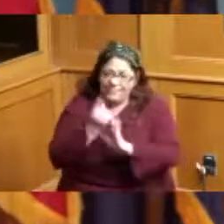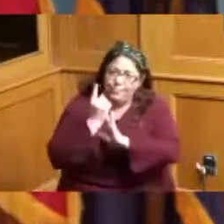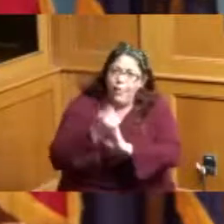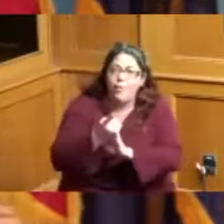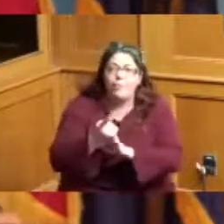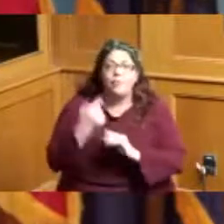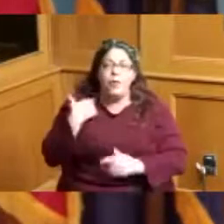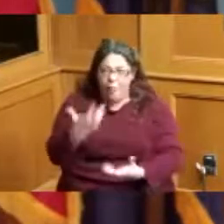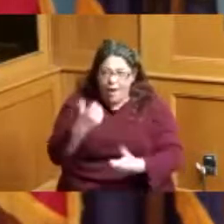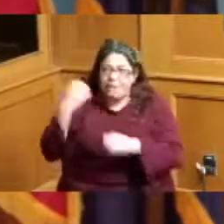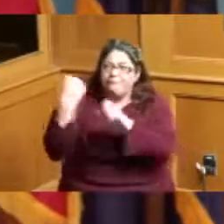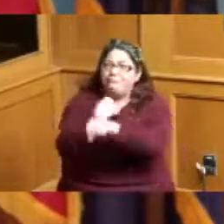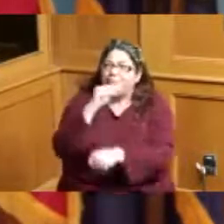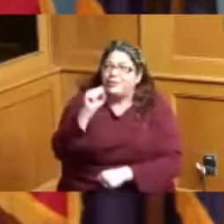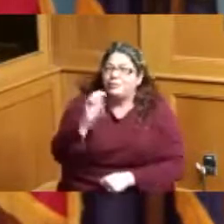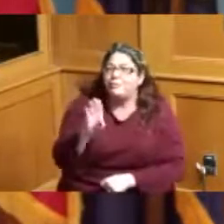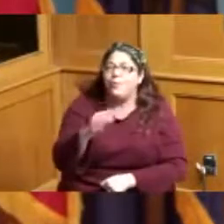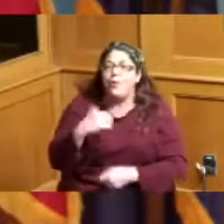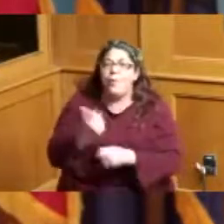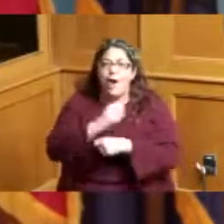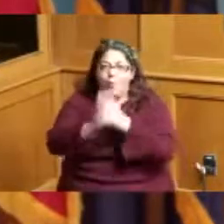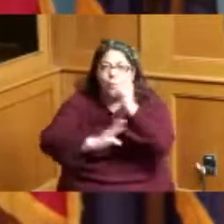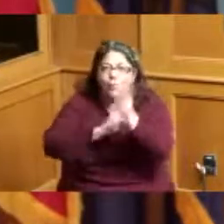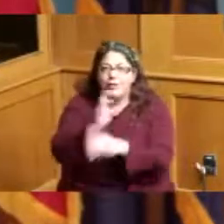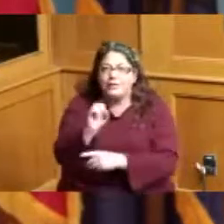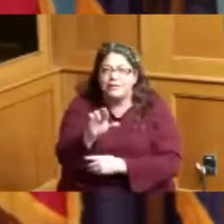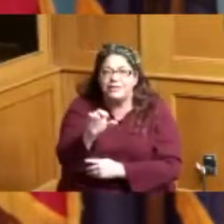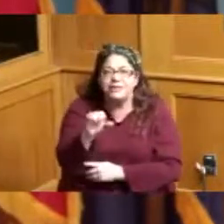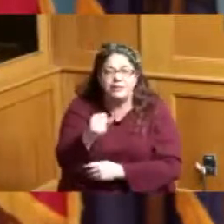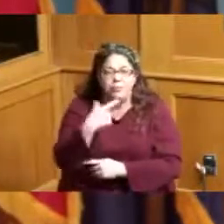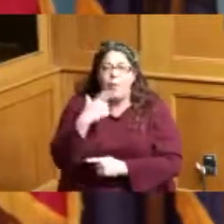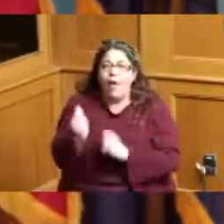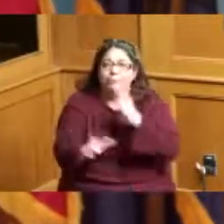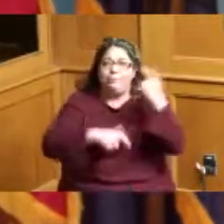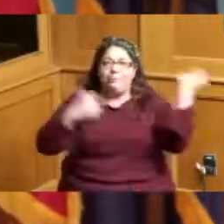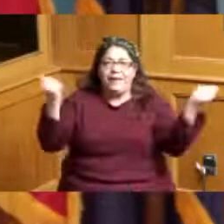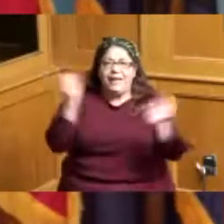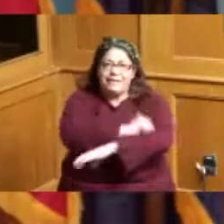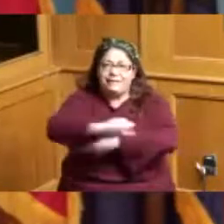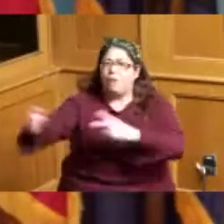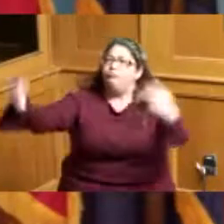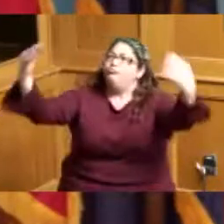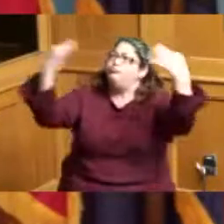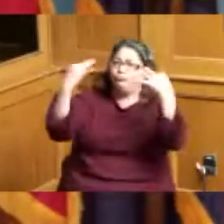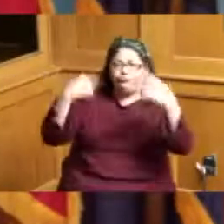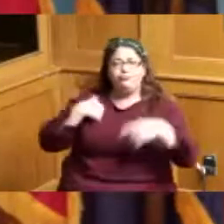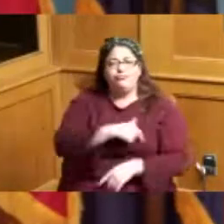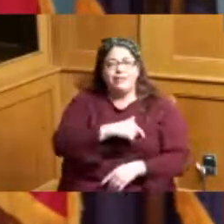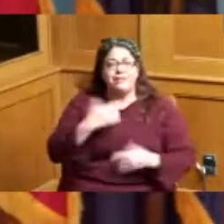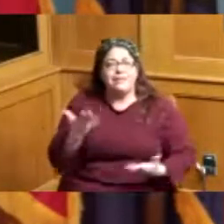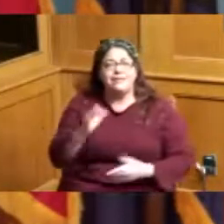we want to win world series we want to be on the big stage and so we've got a great opportunity